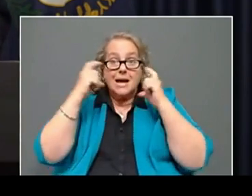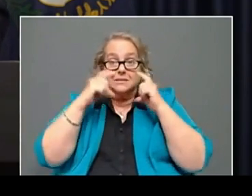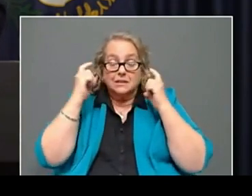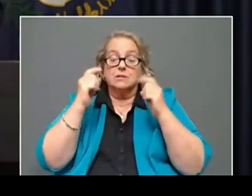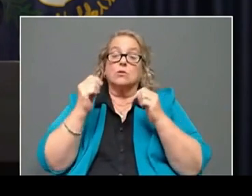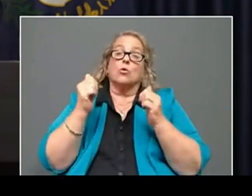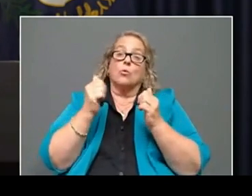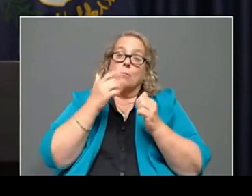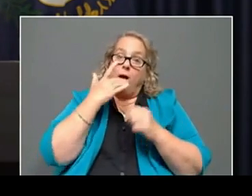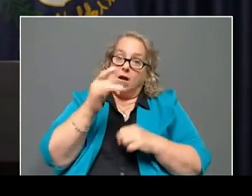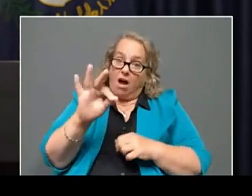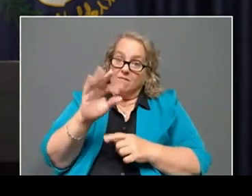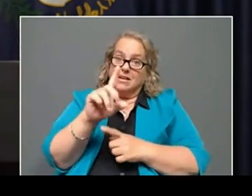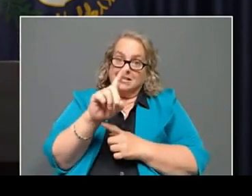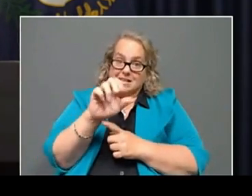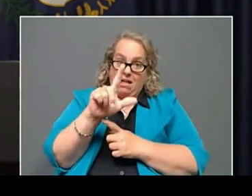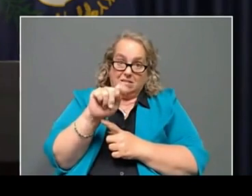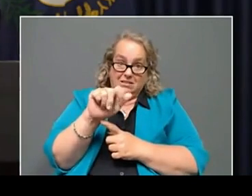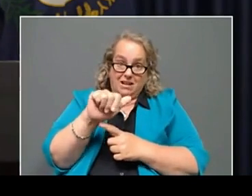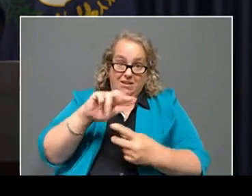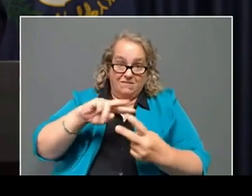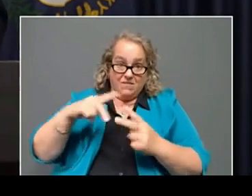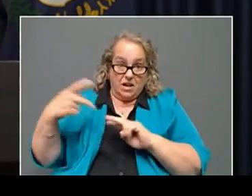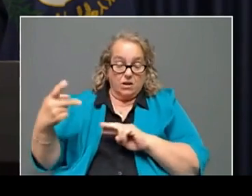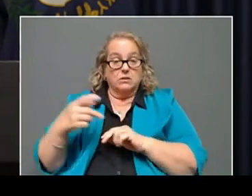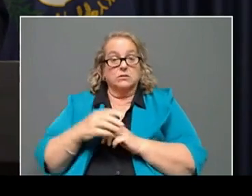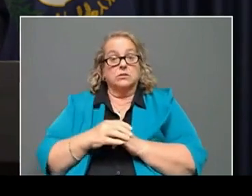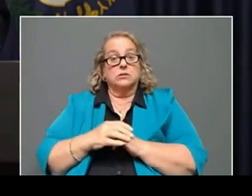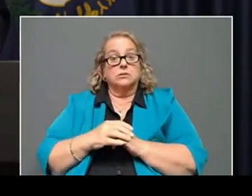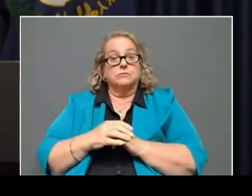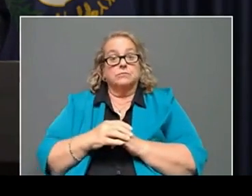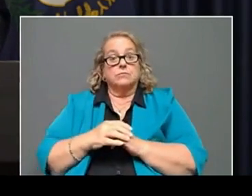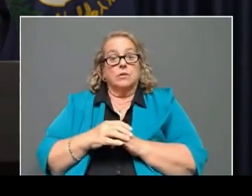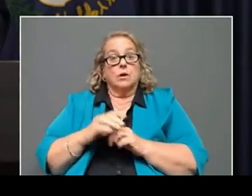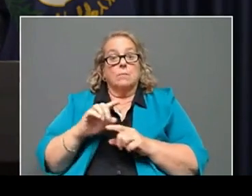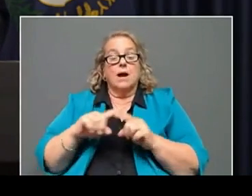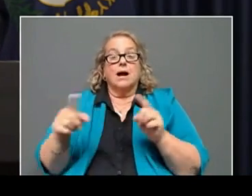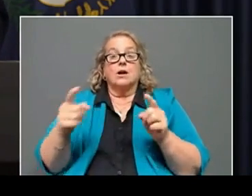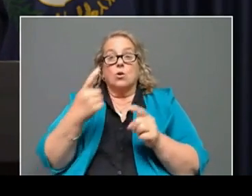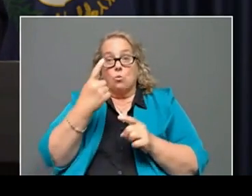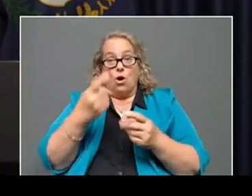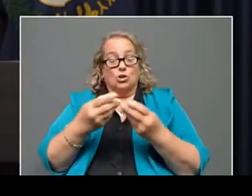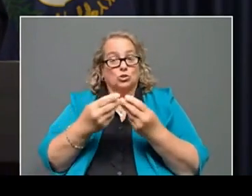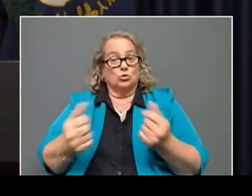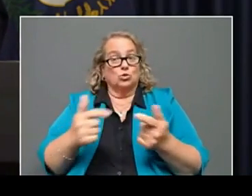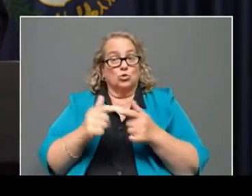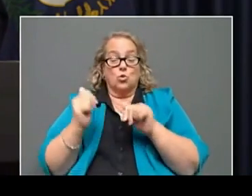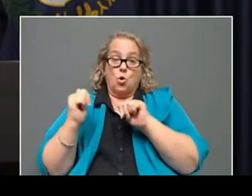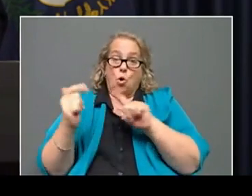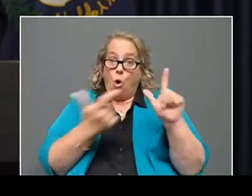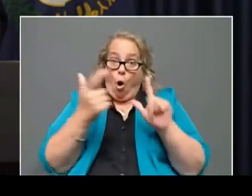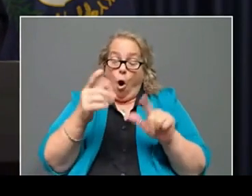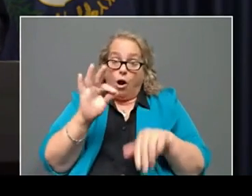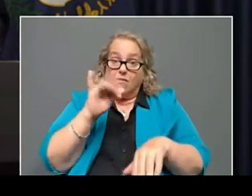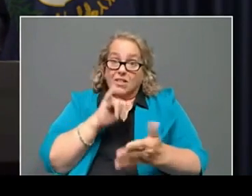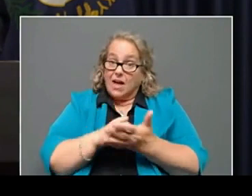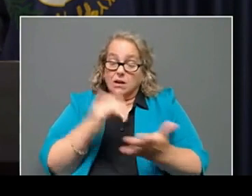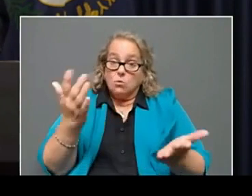to end one solution to all of it, get vaccinated, get vaccinated to protect